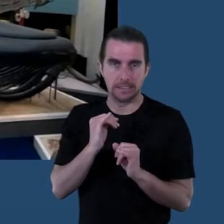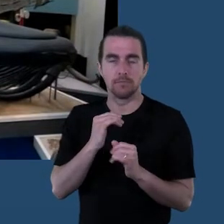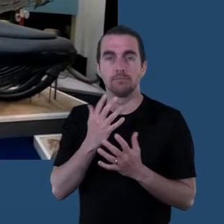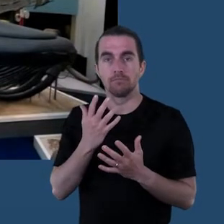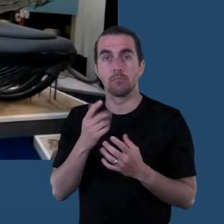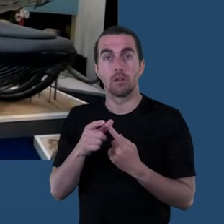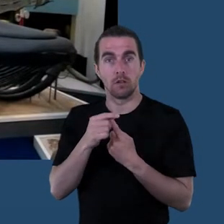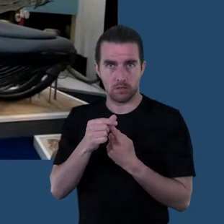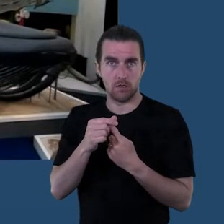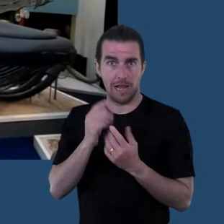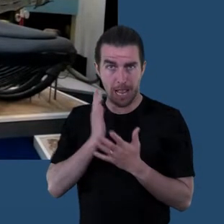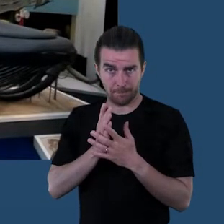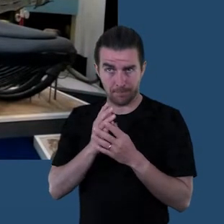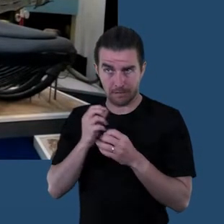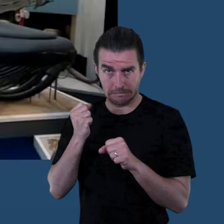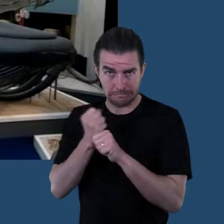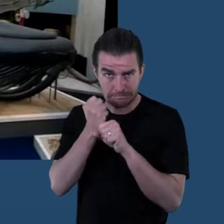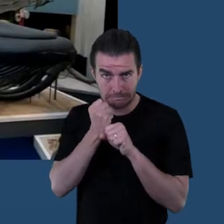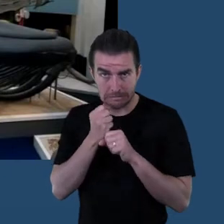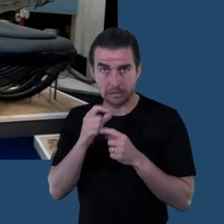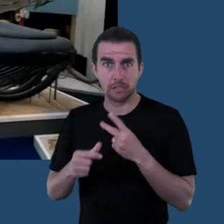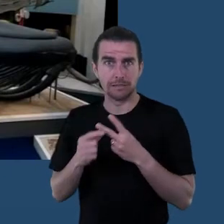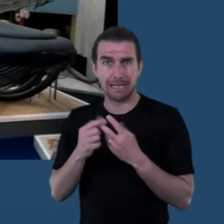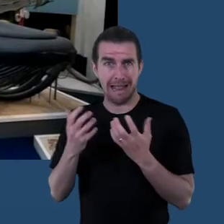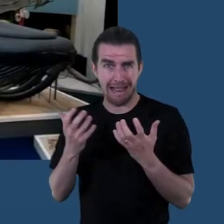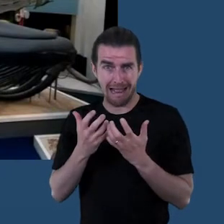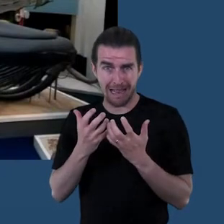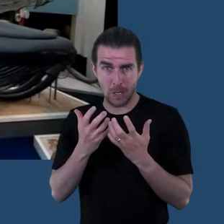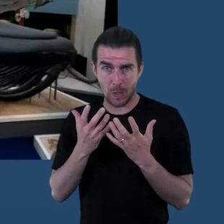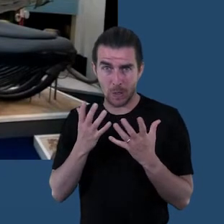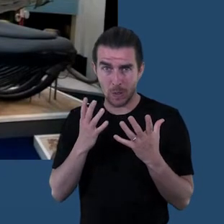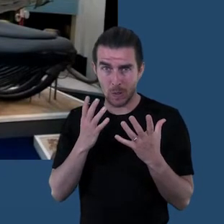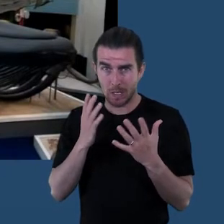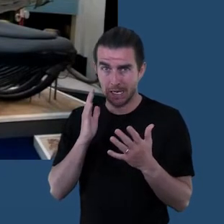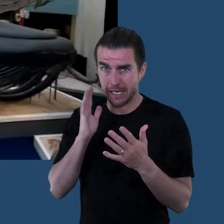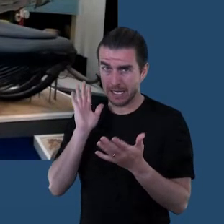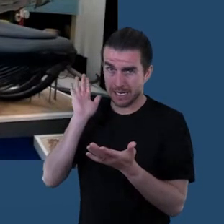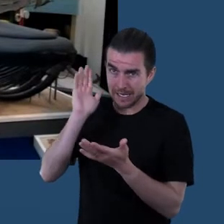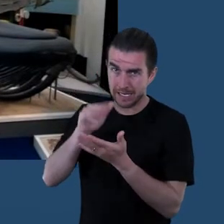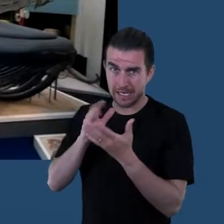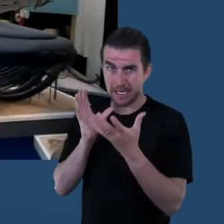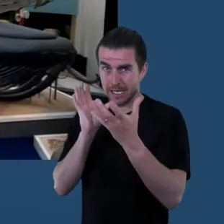One is physically actually building it, but the other is getting it as accurate as possible